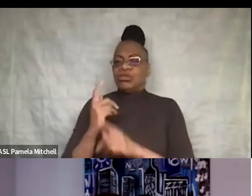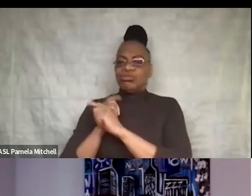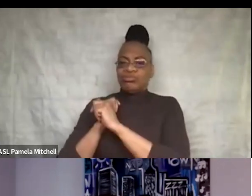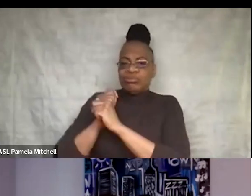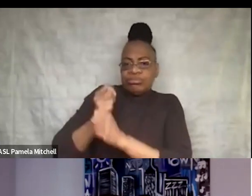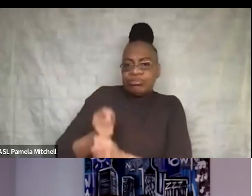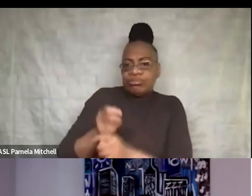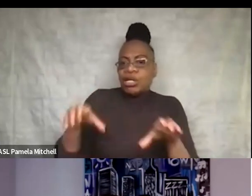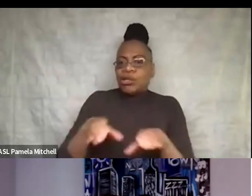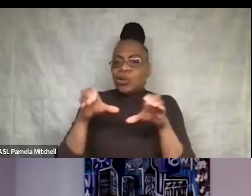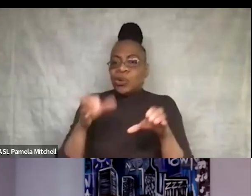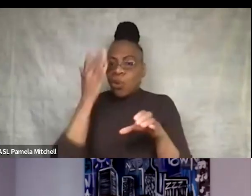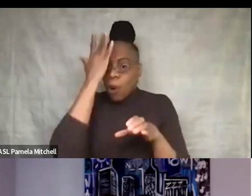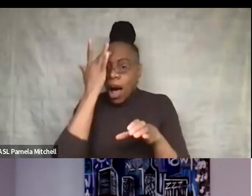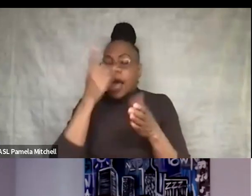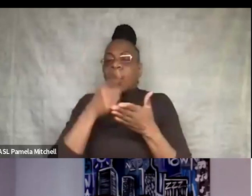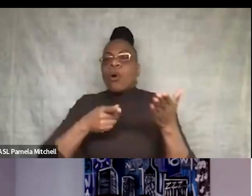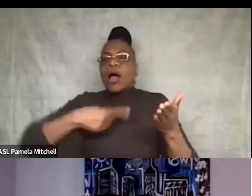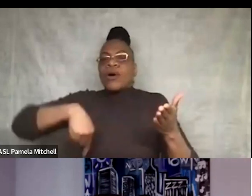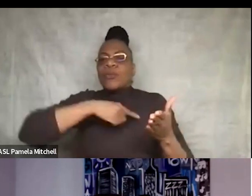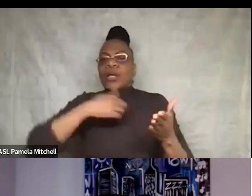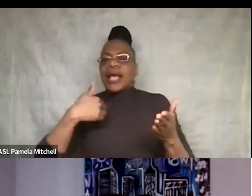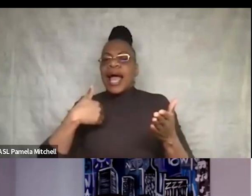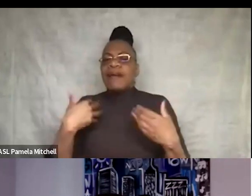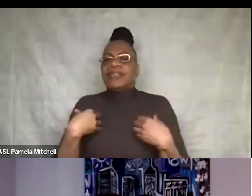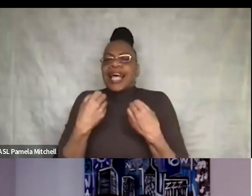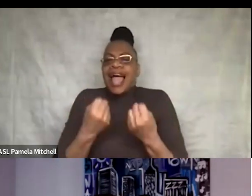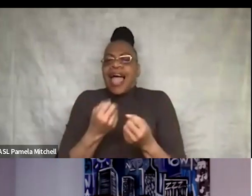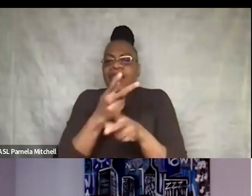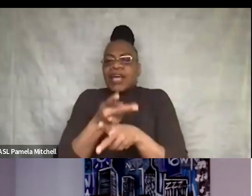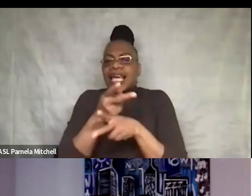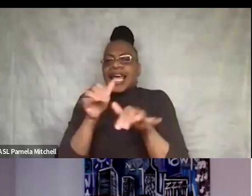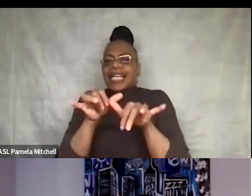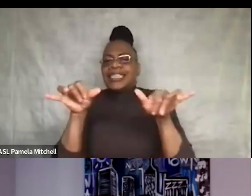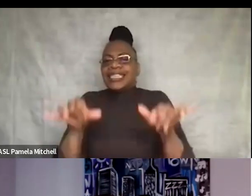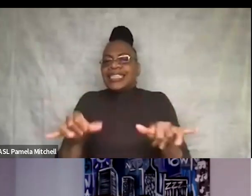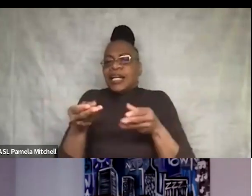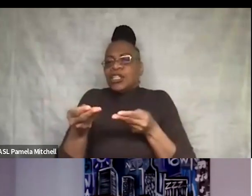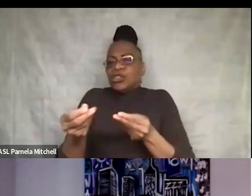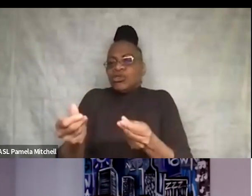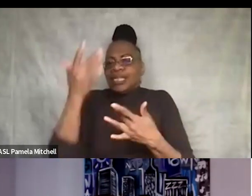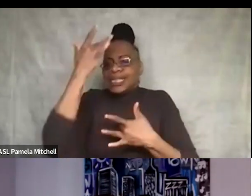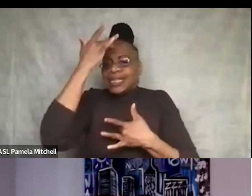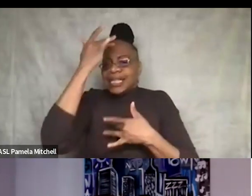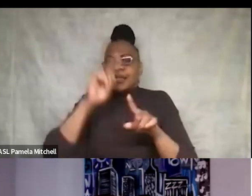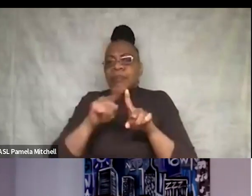You know, because what we really have is a healthcare system that treats the sick. You know, we don't have a system that that deals with wellness.